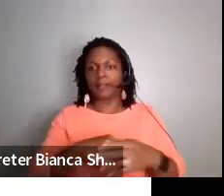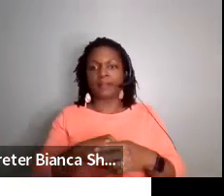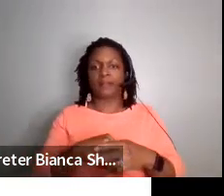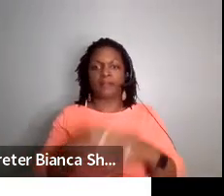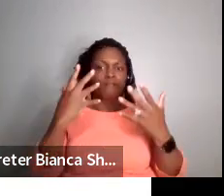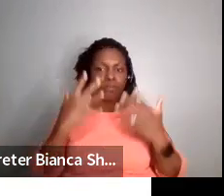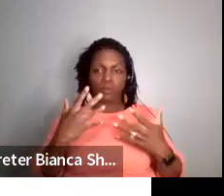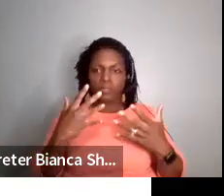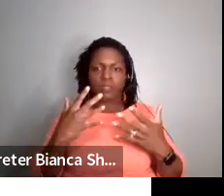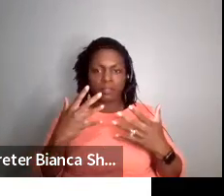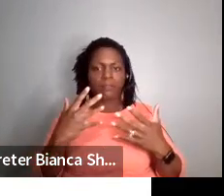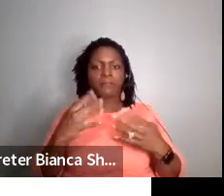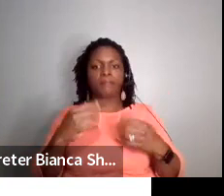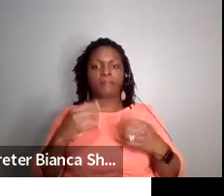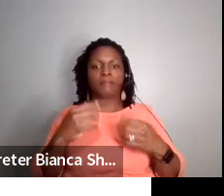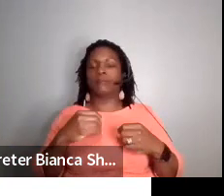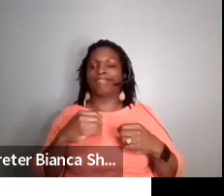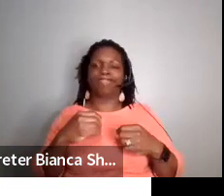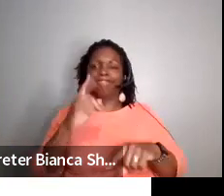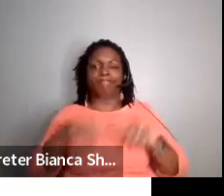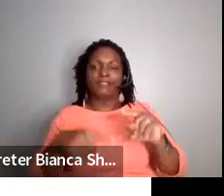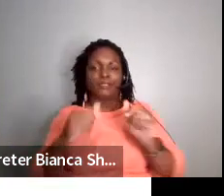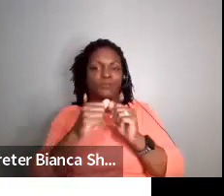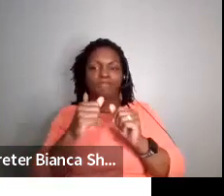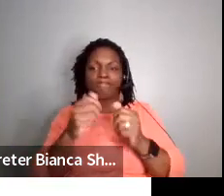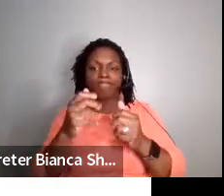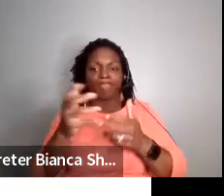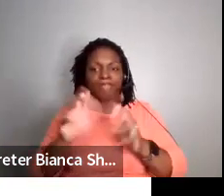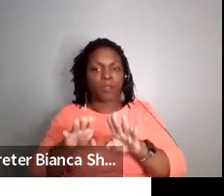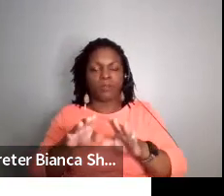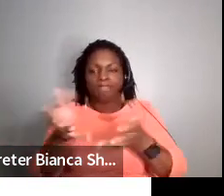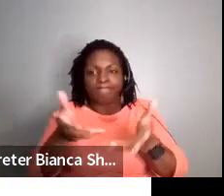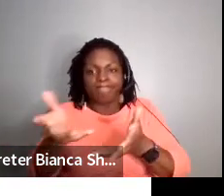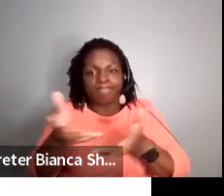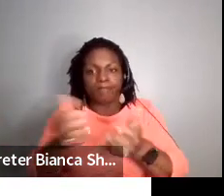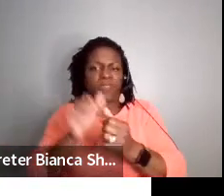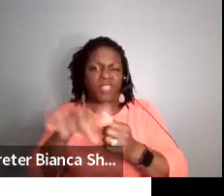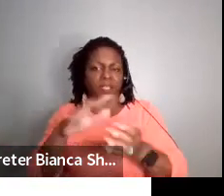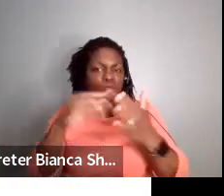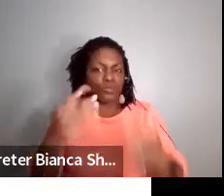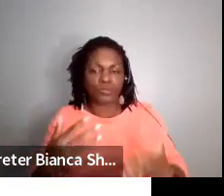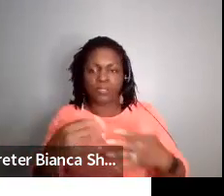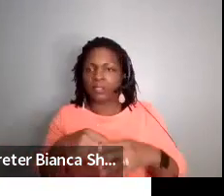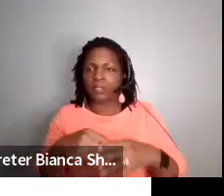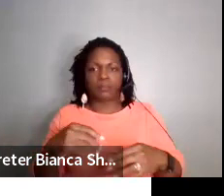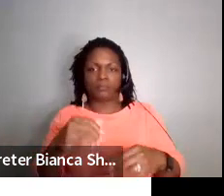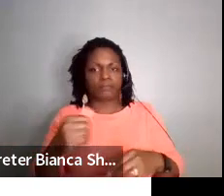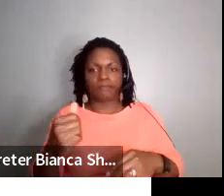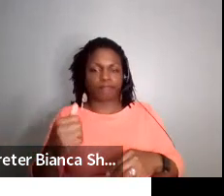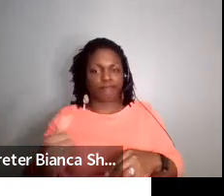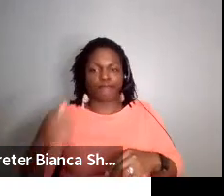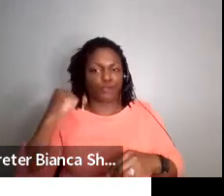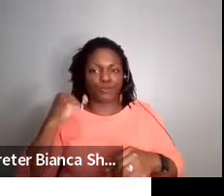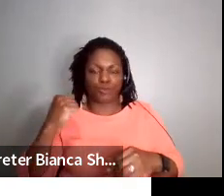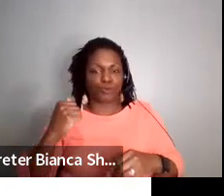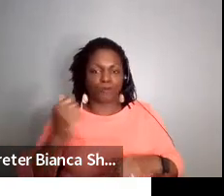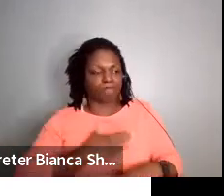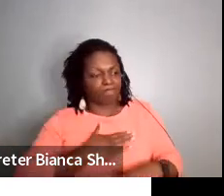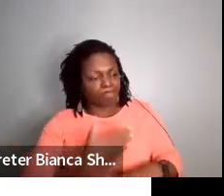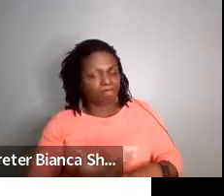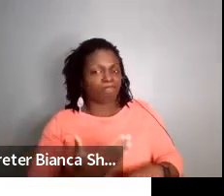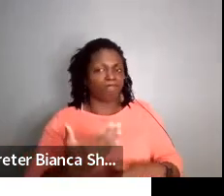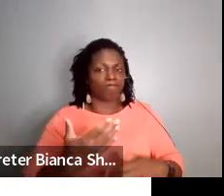They would not open up, and they felt extremely threatened when I asked them if they were doing okay, and they never returned to the classroom.